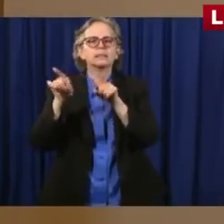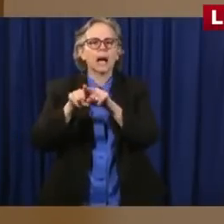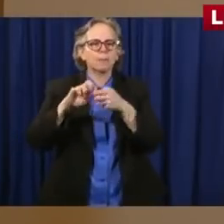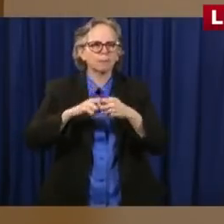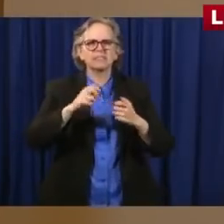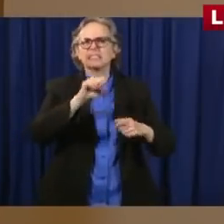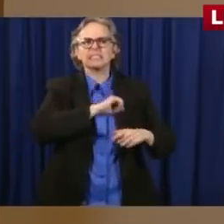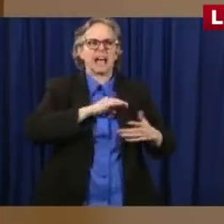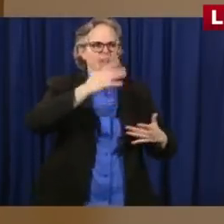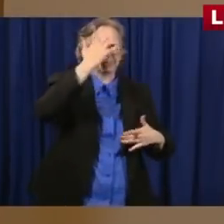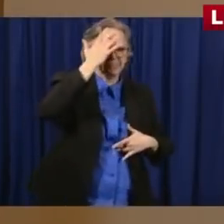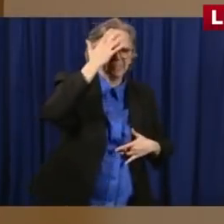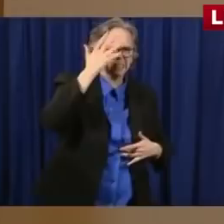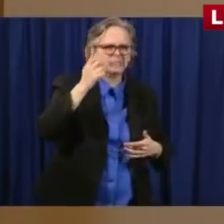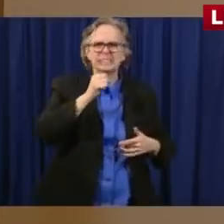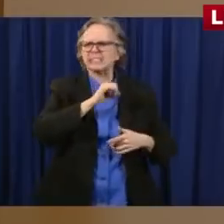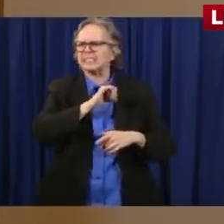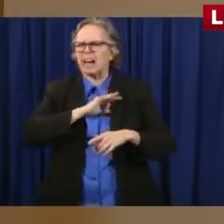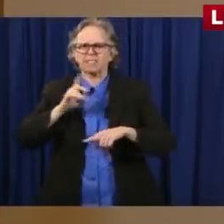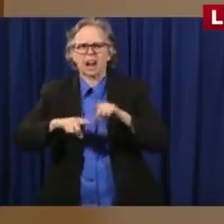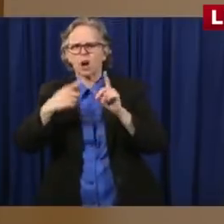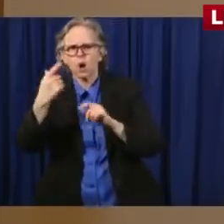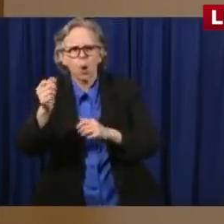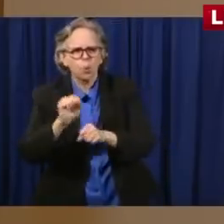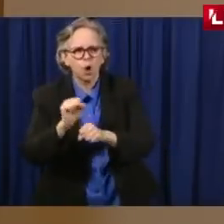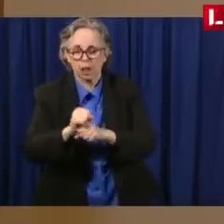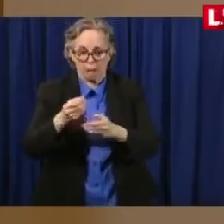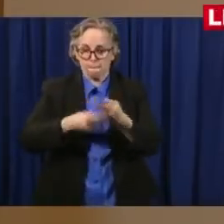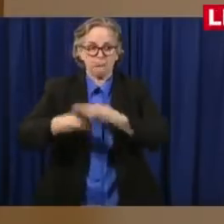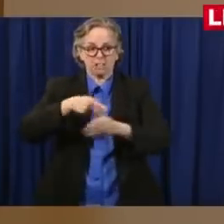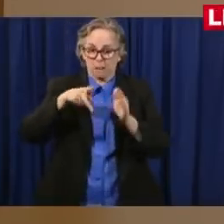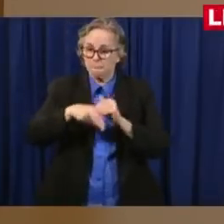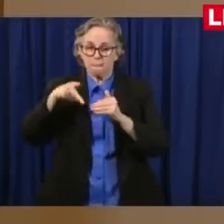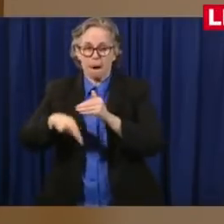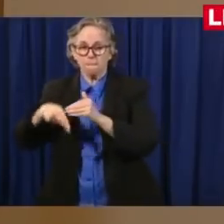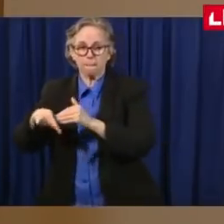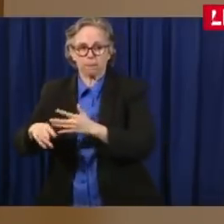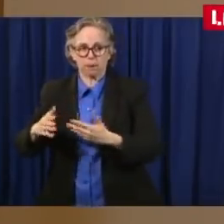ALL NONPROFITS ARE DEALING WITH THE SAME ISSUES.